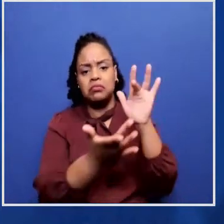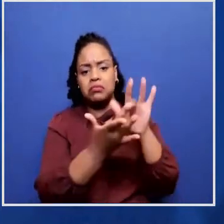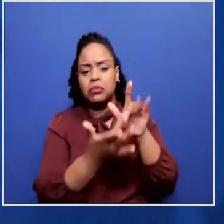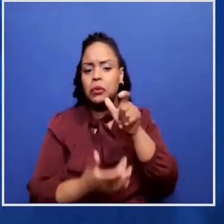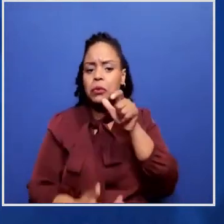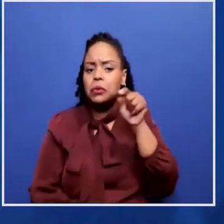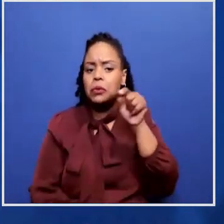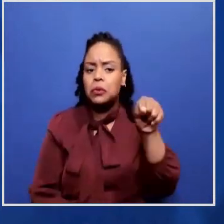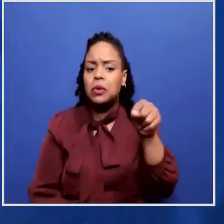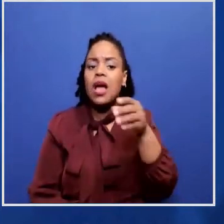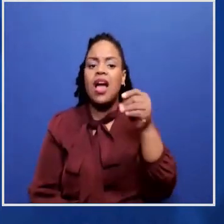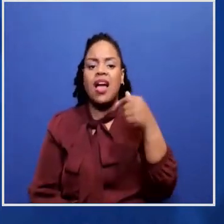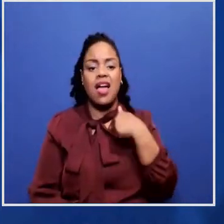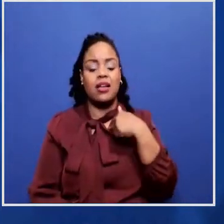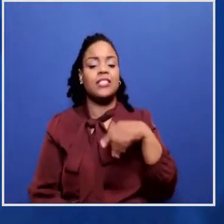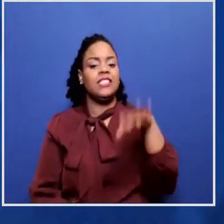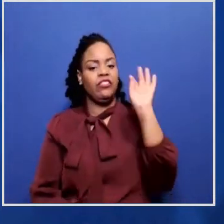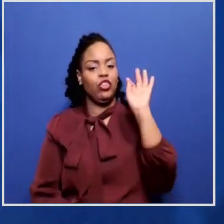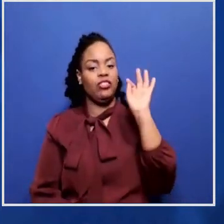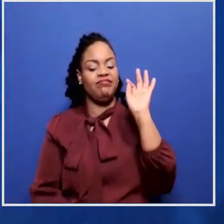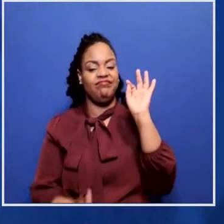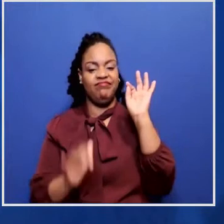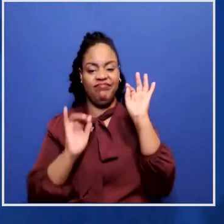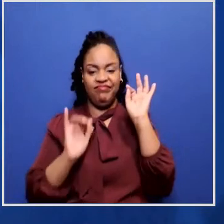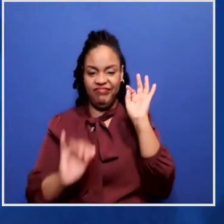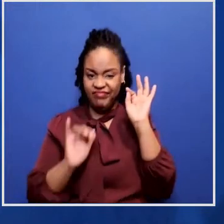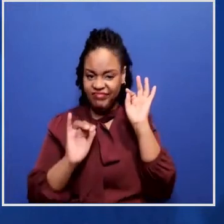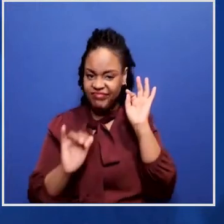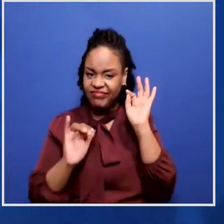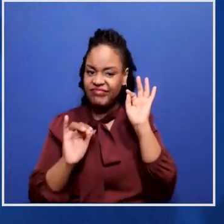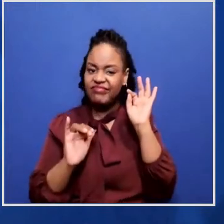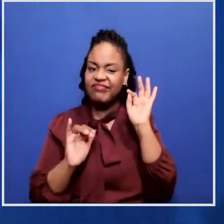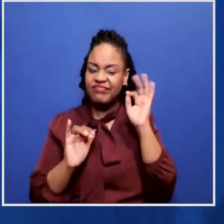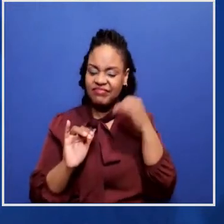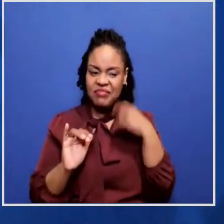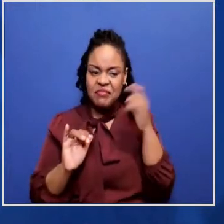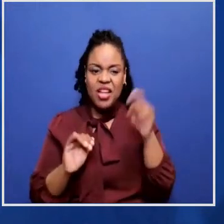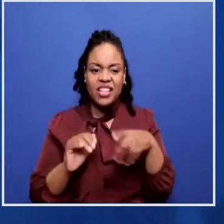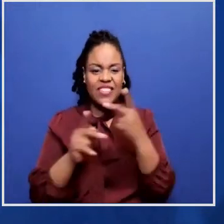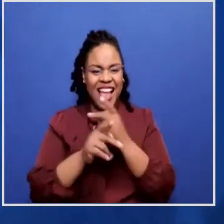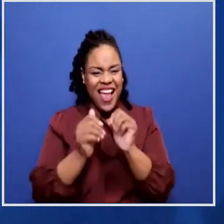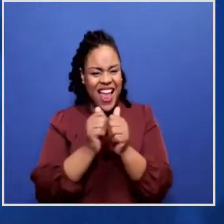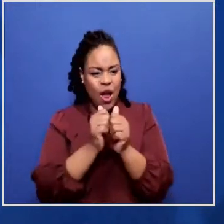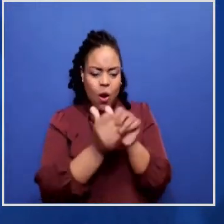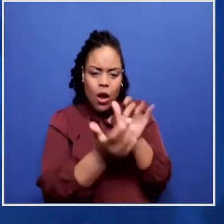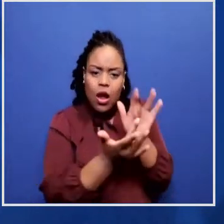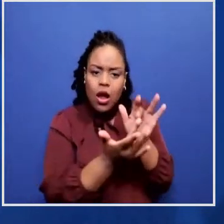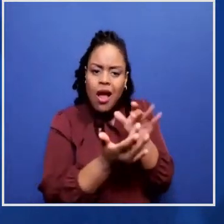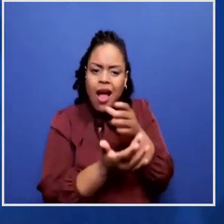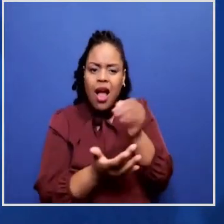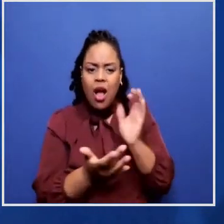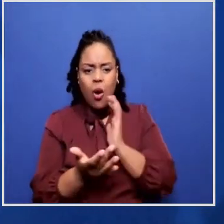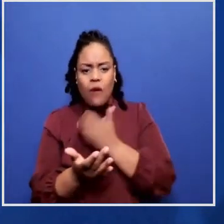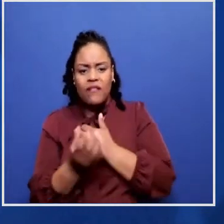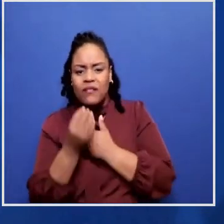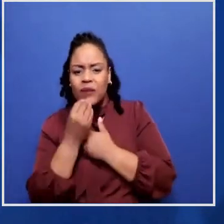GO FROM HERE I CALLED MY LOCAL FOOD BANK ONLY TO DISCOVER THAT COVID RULES HAD MADE IT DIFFICULT FOR THEM TO ACCEPT CONTRIBUTIONS FROM VOLUNTEERS.